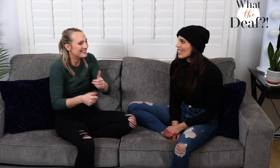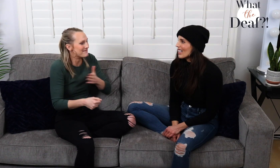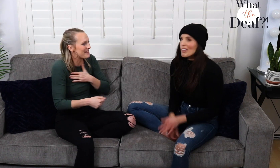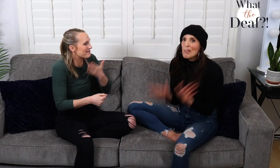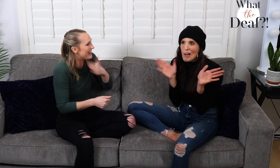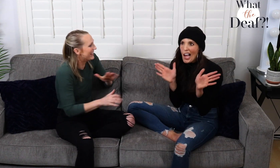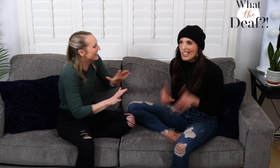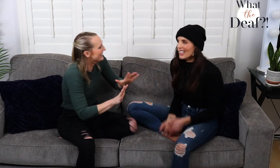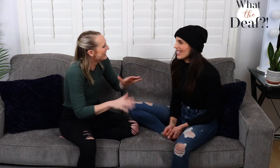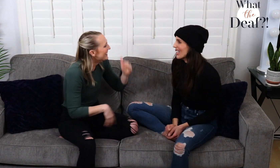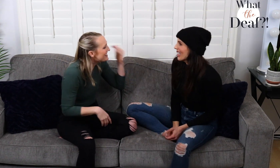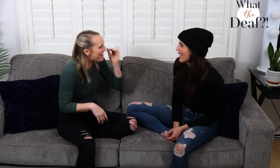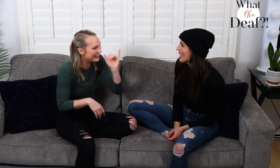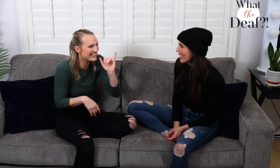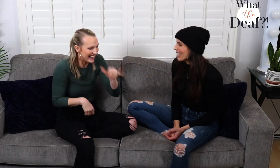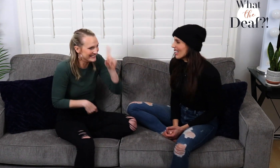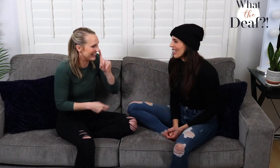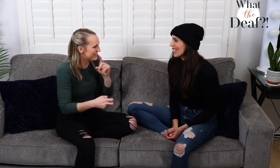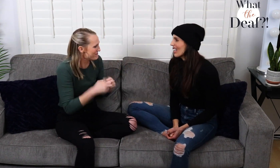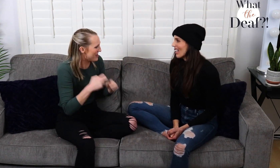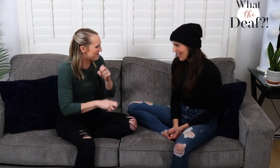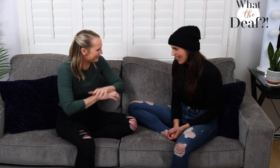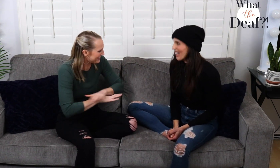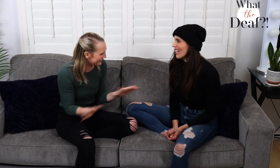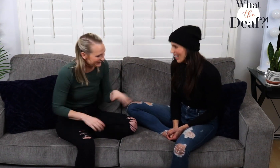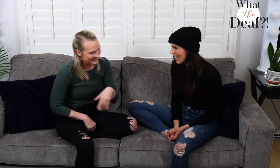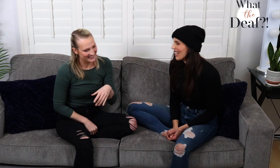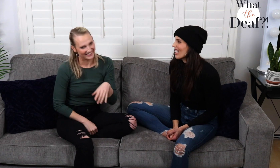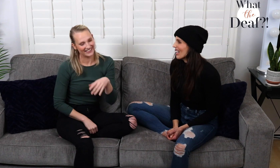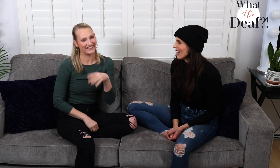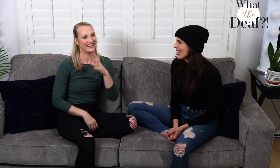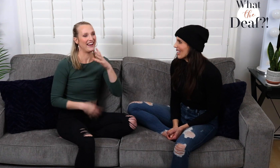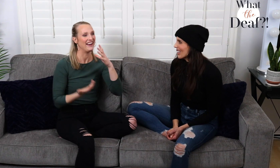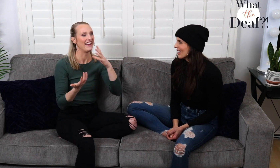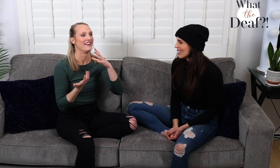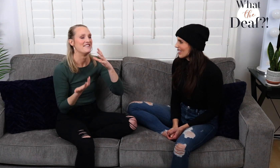blew the whistle my bad.” So that's a total Deaf problem.